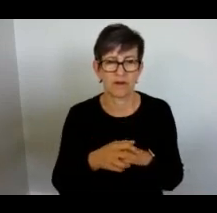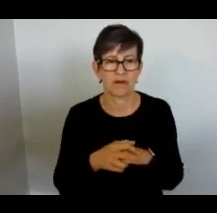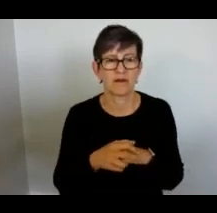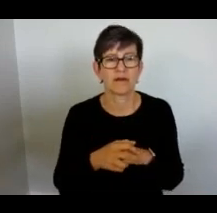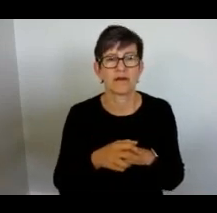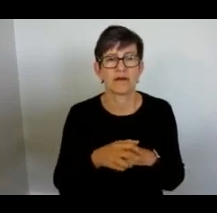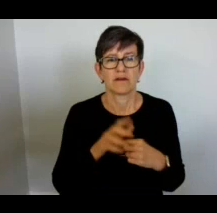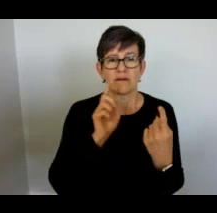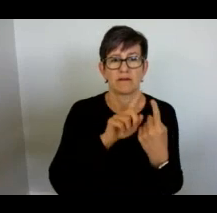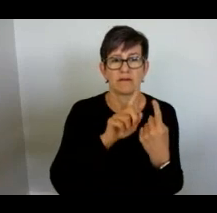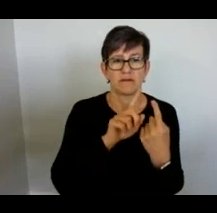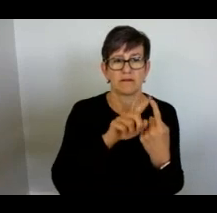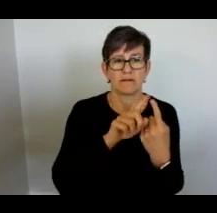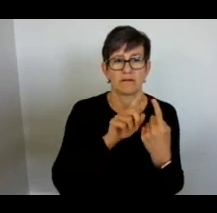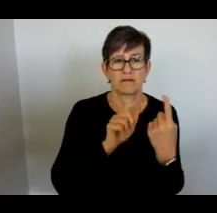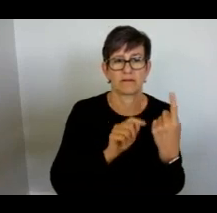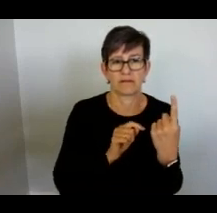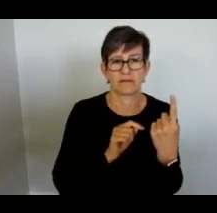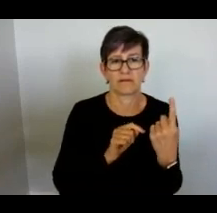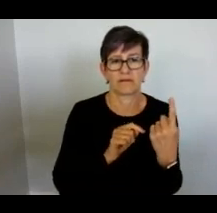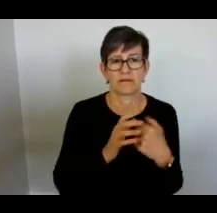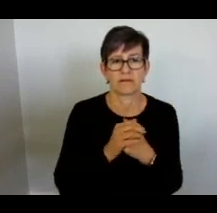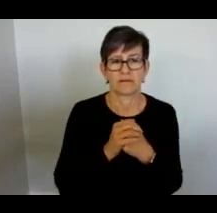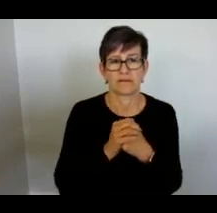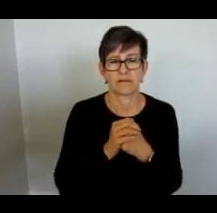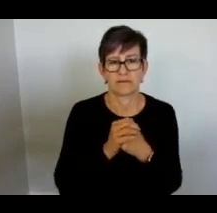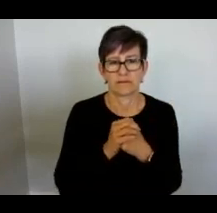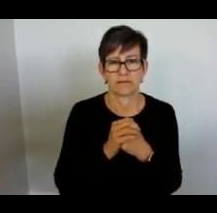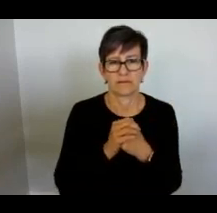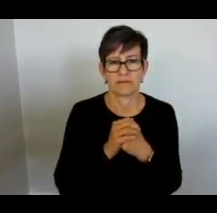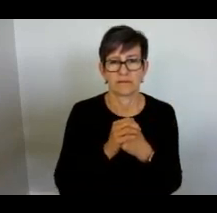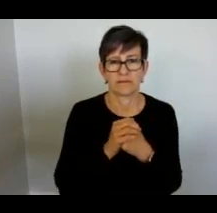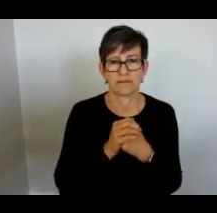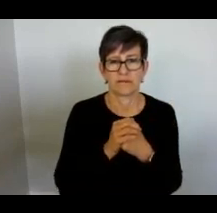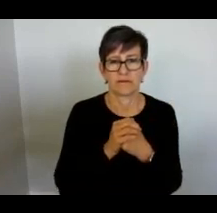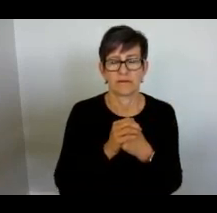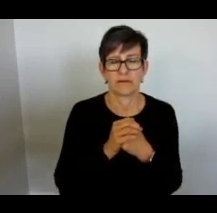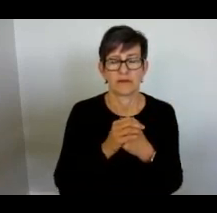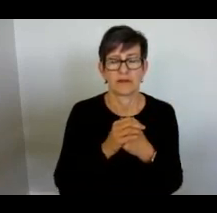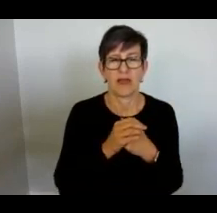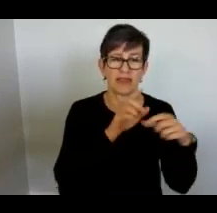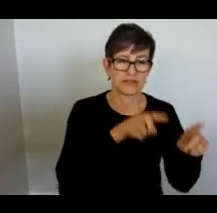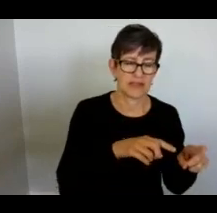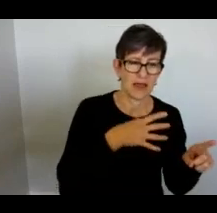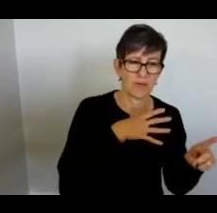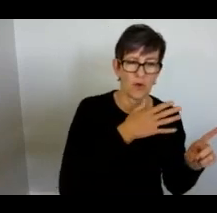more so at the earlier and later stages of the proceedings and through the middle